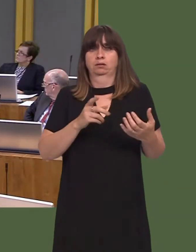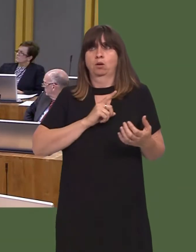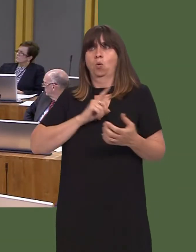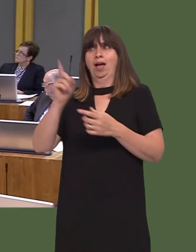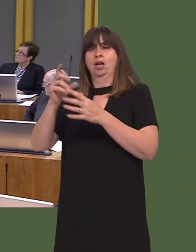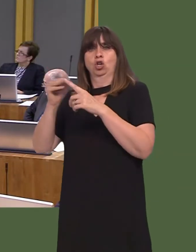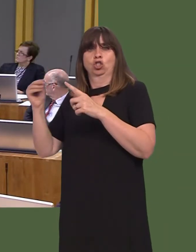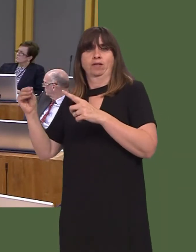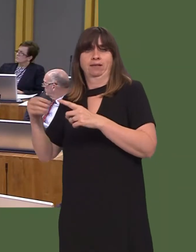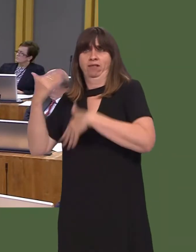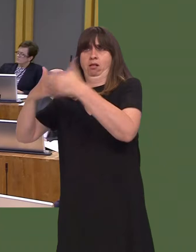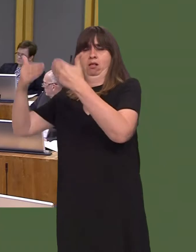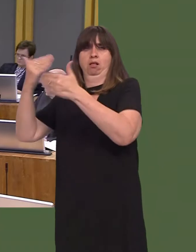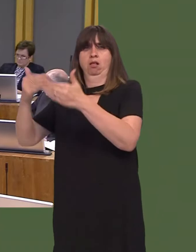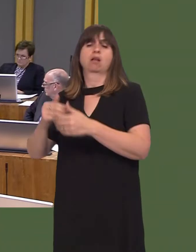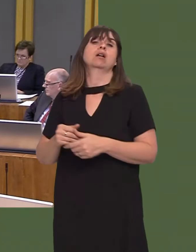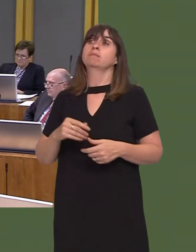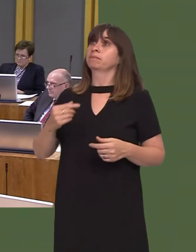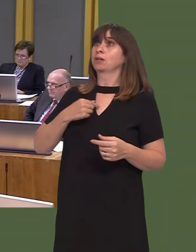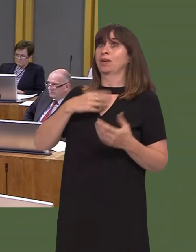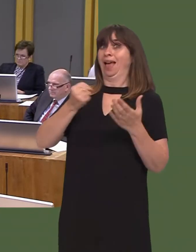that the Tories are pushing through? Carwyn Jones: Well, our mantra is ëbetter